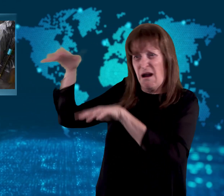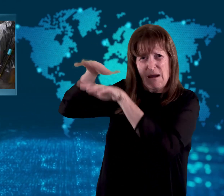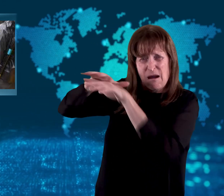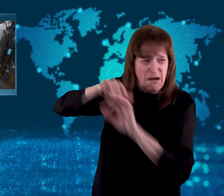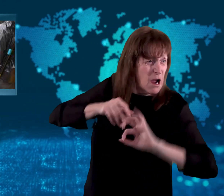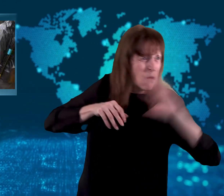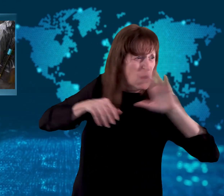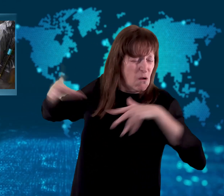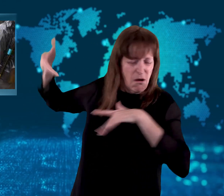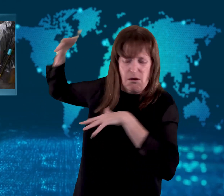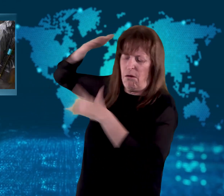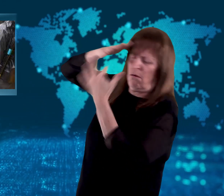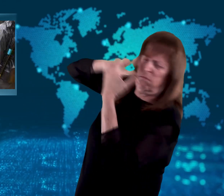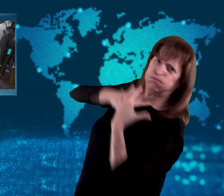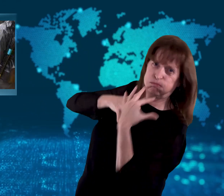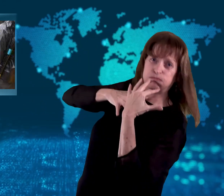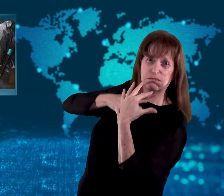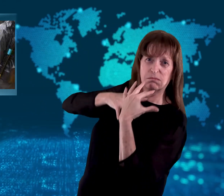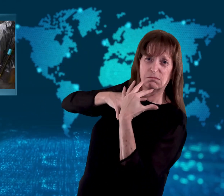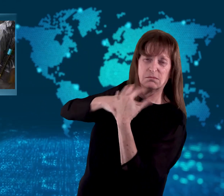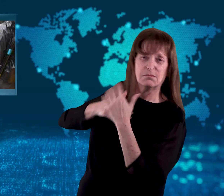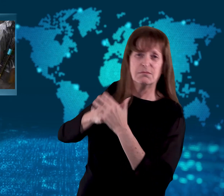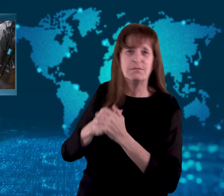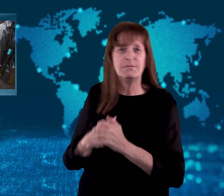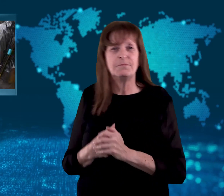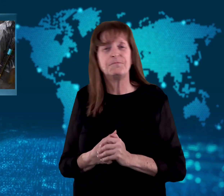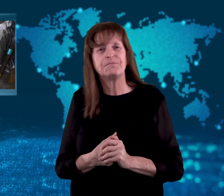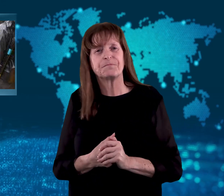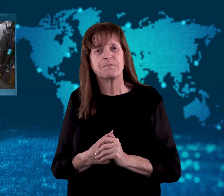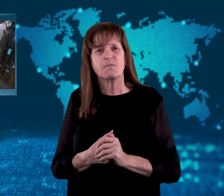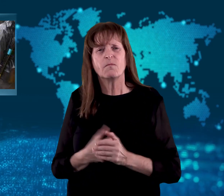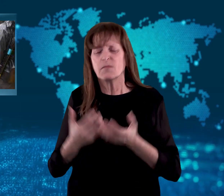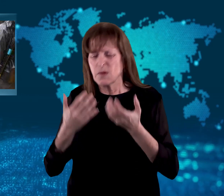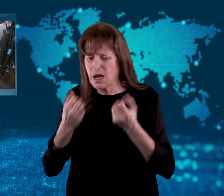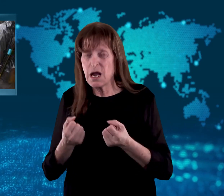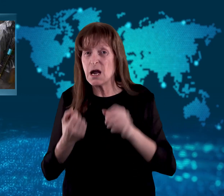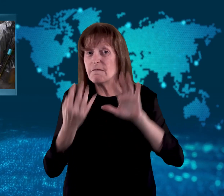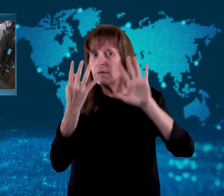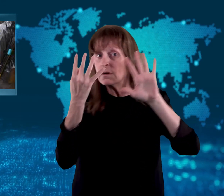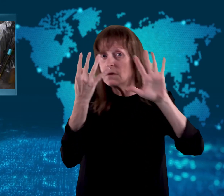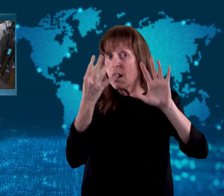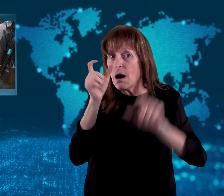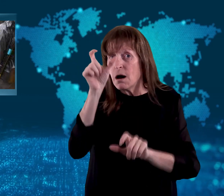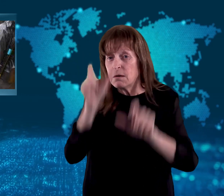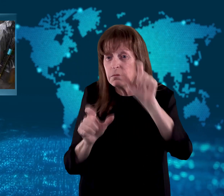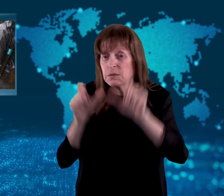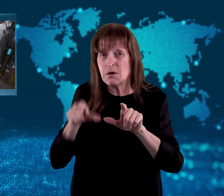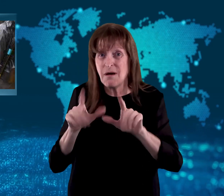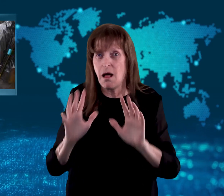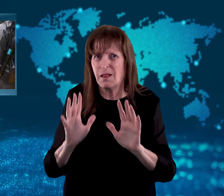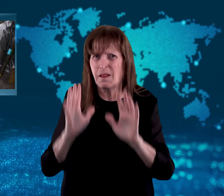There were nine survivors.